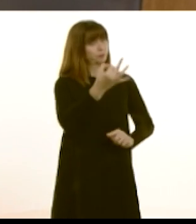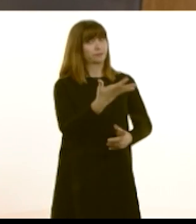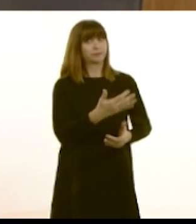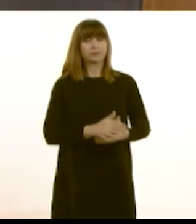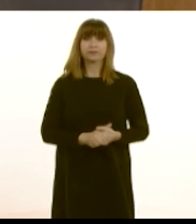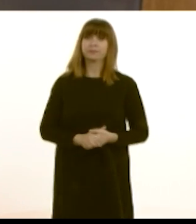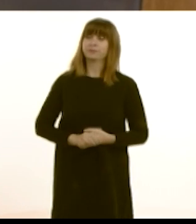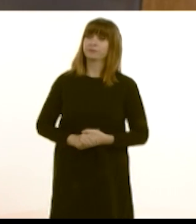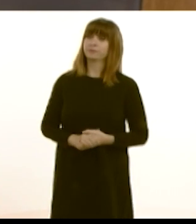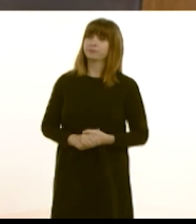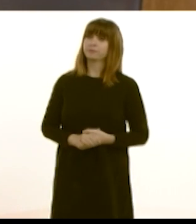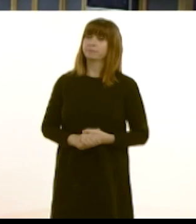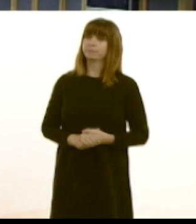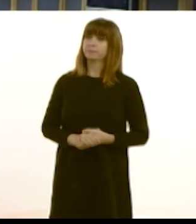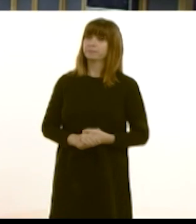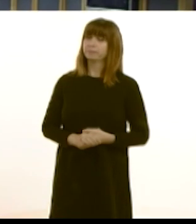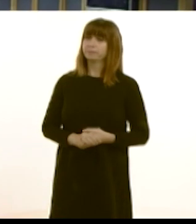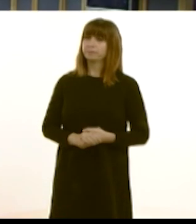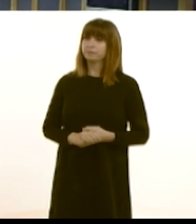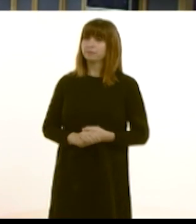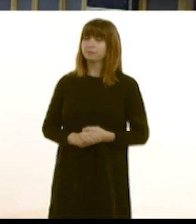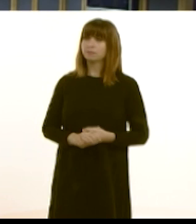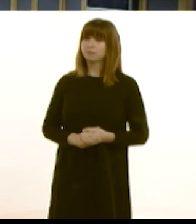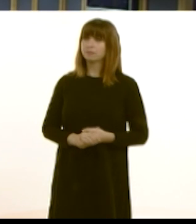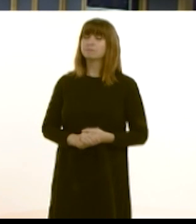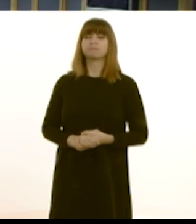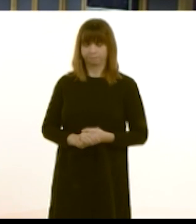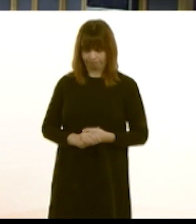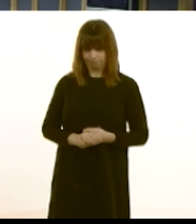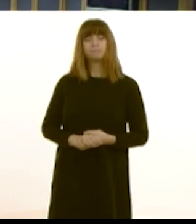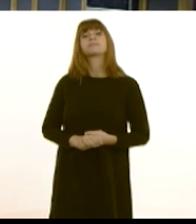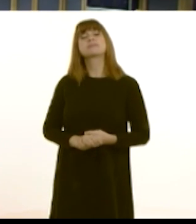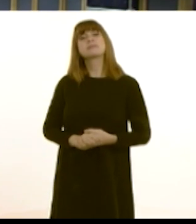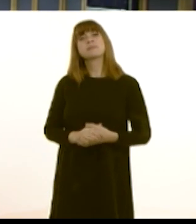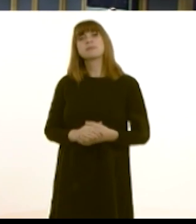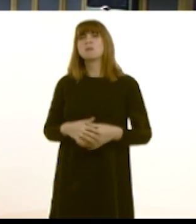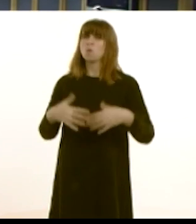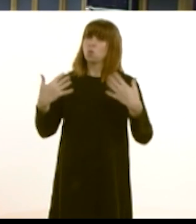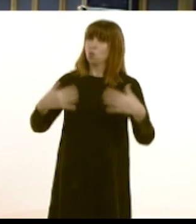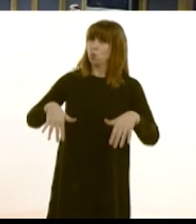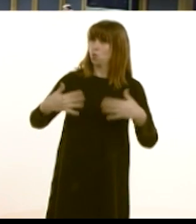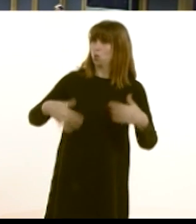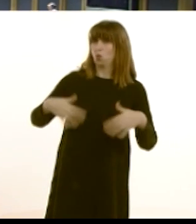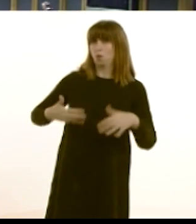Rhun ap Iorwerth: Of course, there is huge potential for business improvement districts